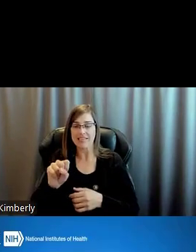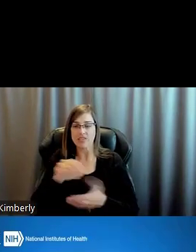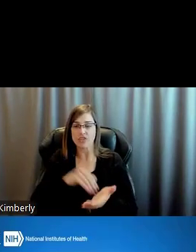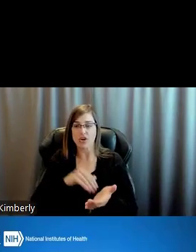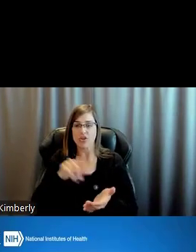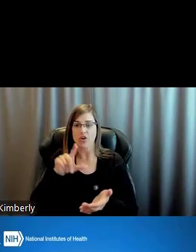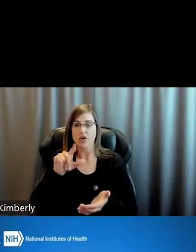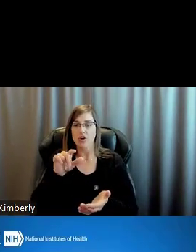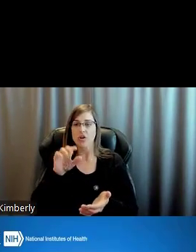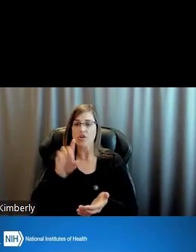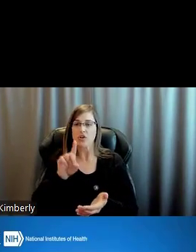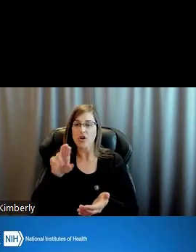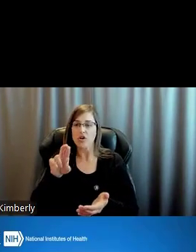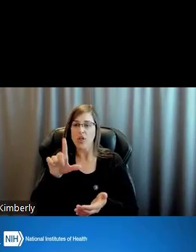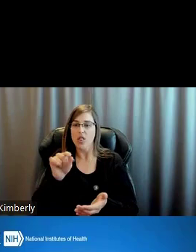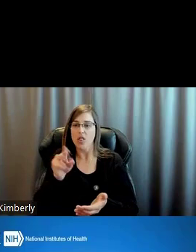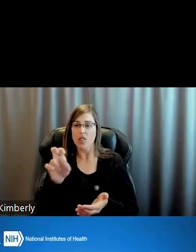Lauren Ullrich, PhD: Thank you, Dr. Gibbs.